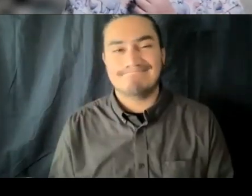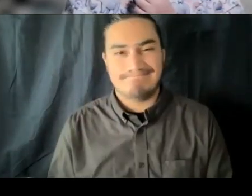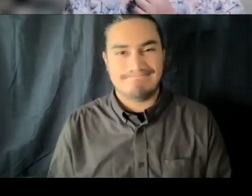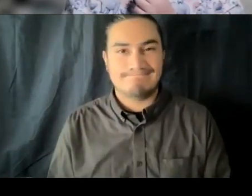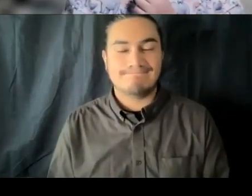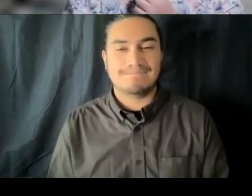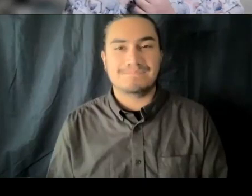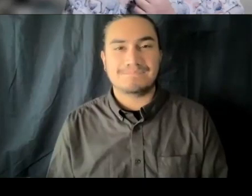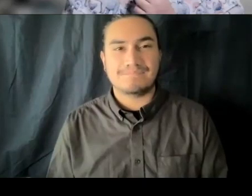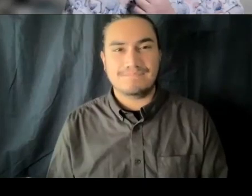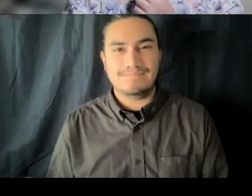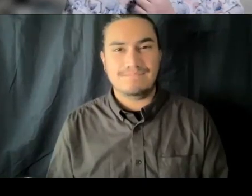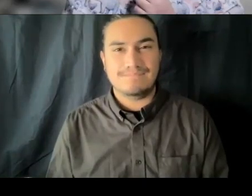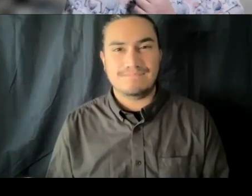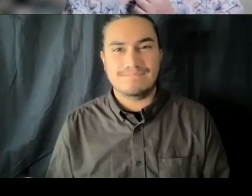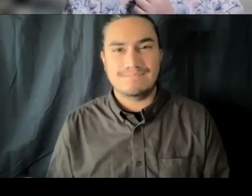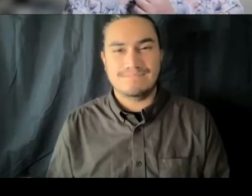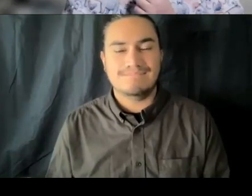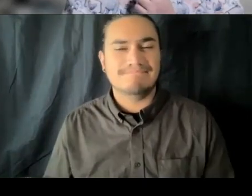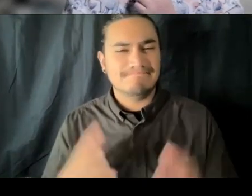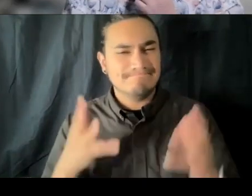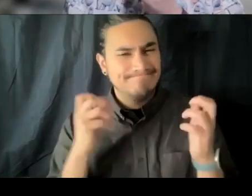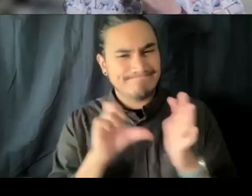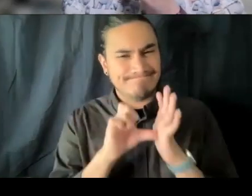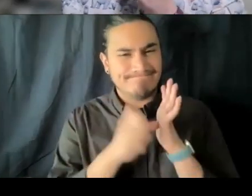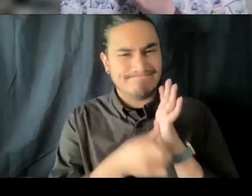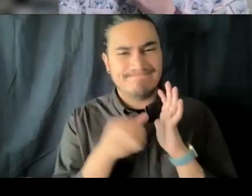And I wanna highlight a couple things that I saw